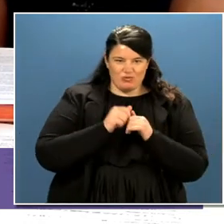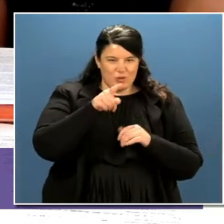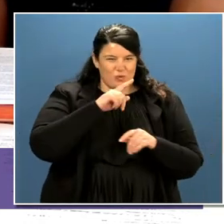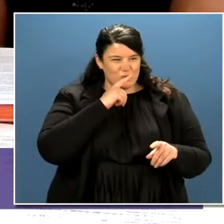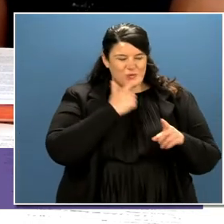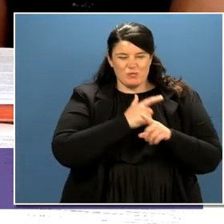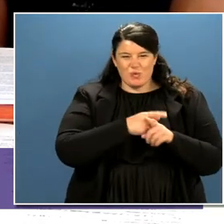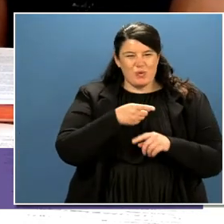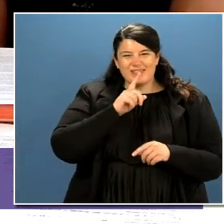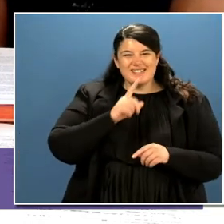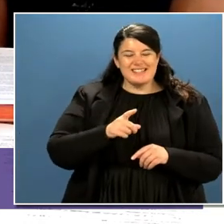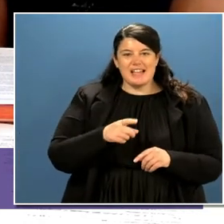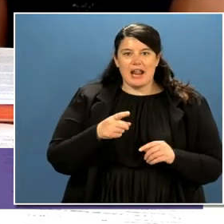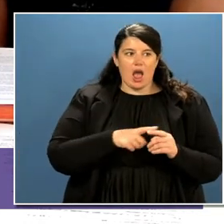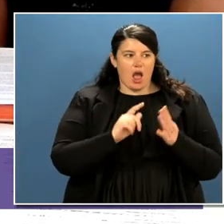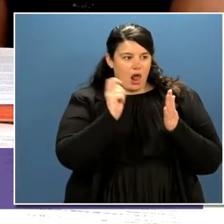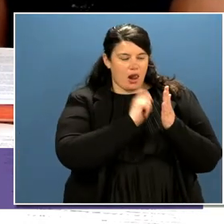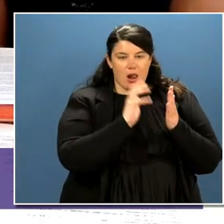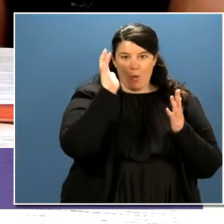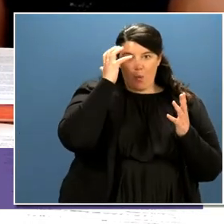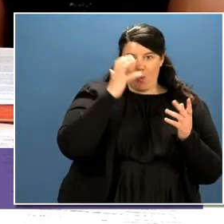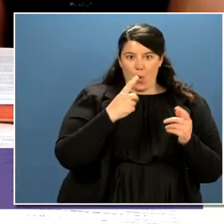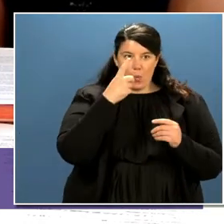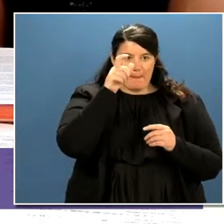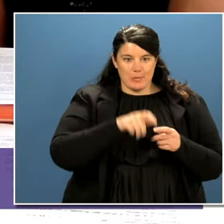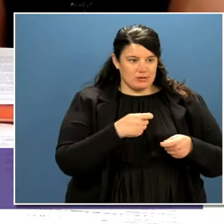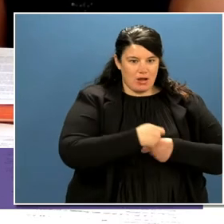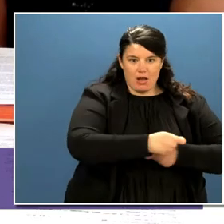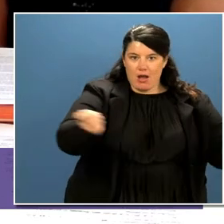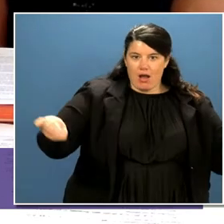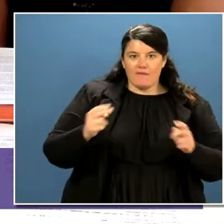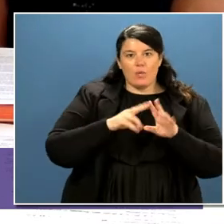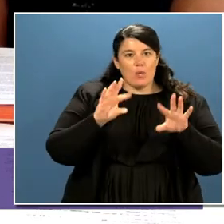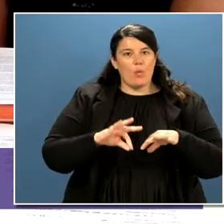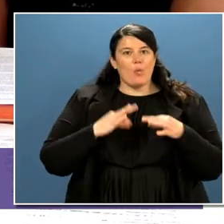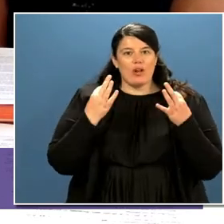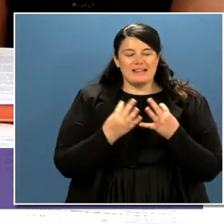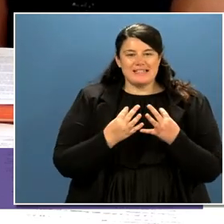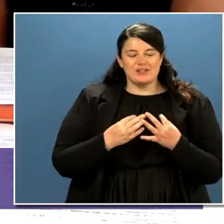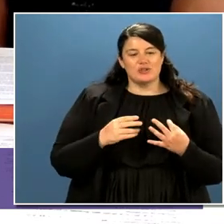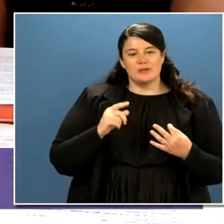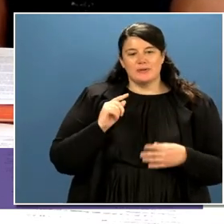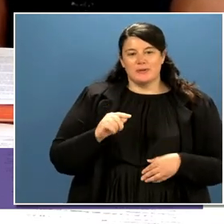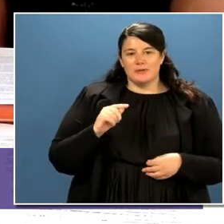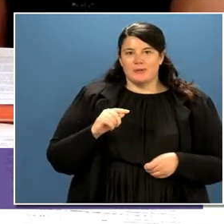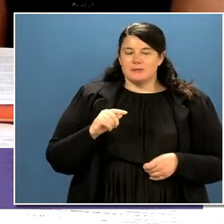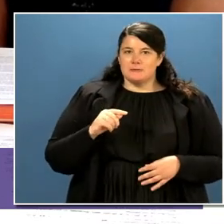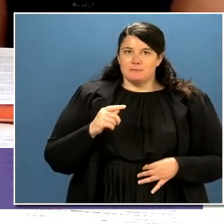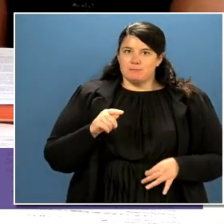that wrote it, for large organisations, and that was really the common